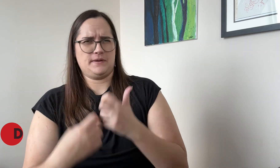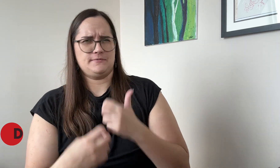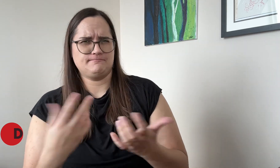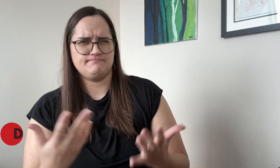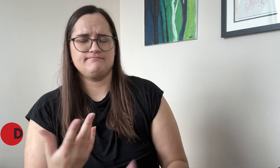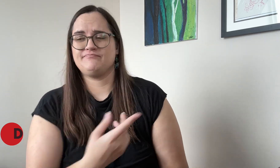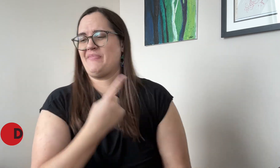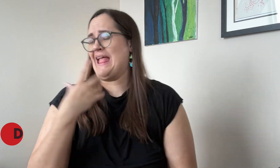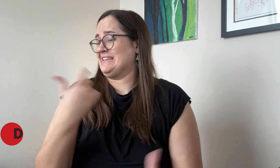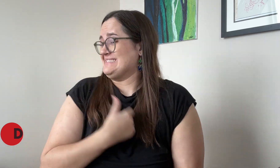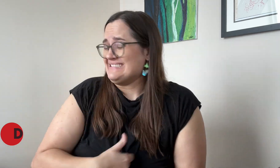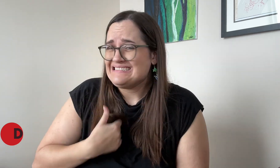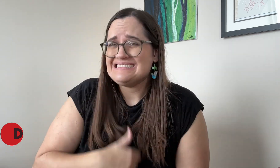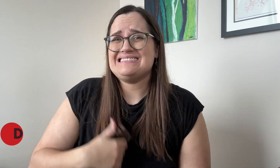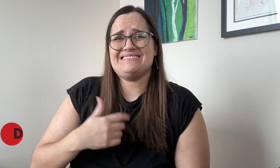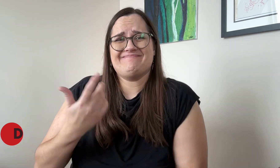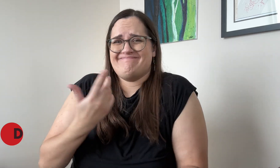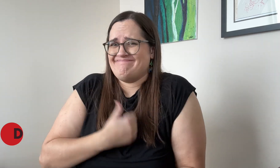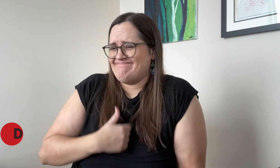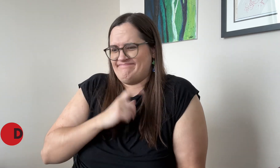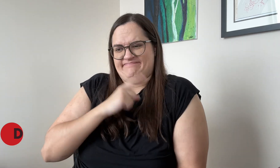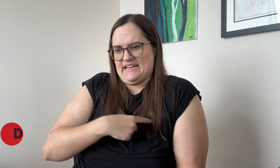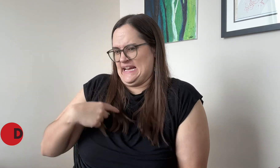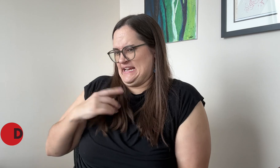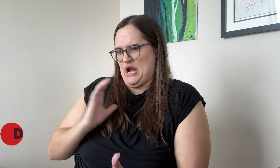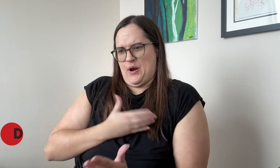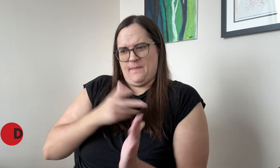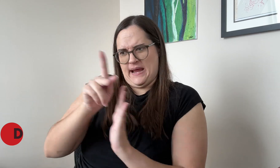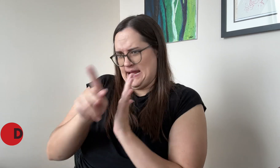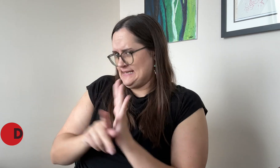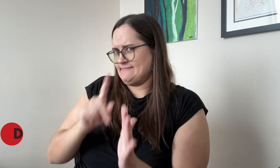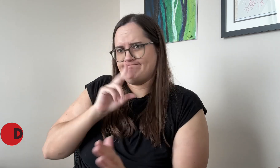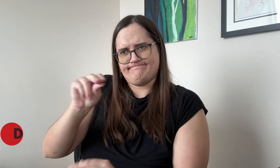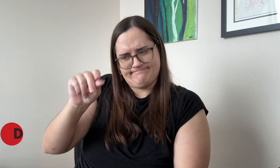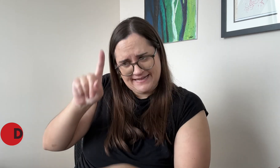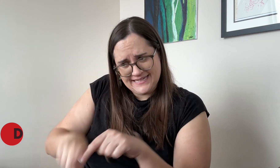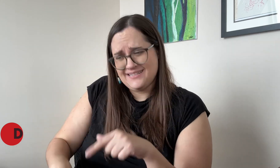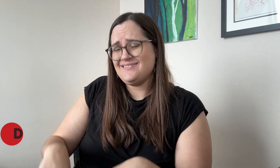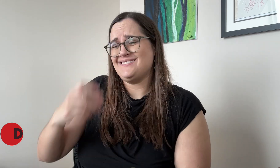and forth during the blood donation process. So why should it be a problem now?